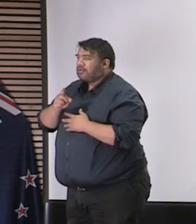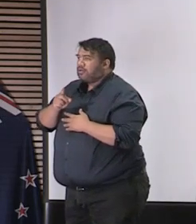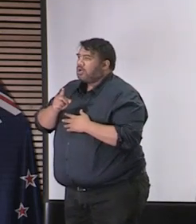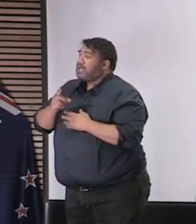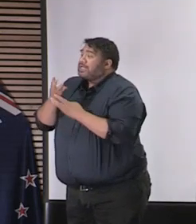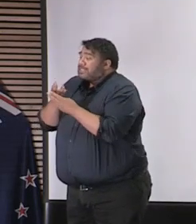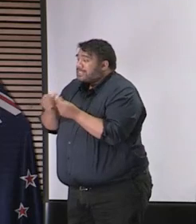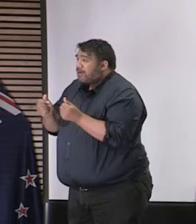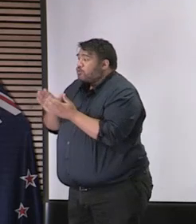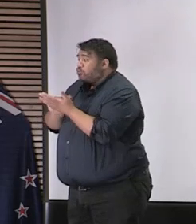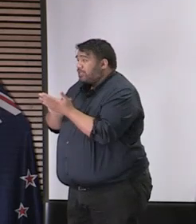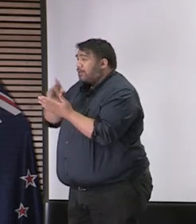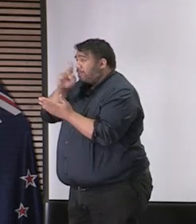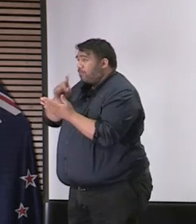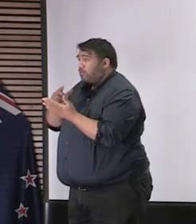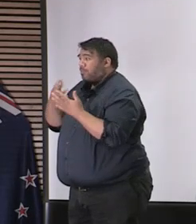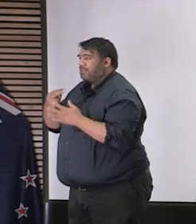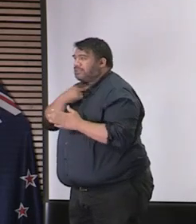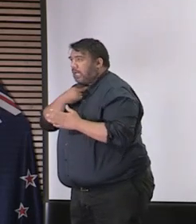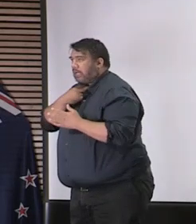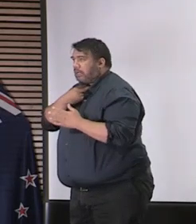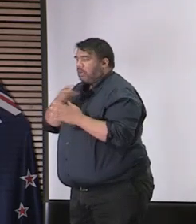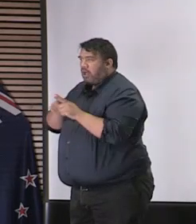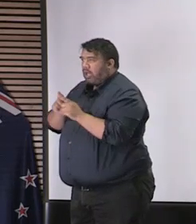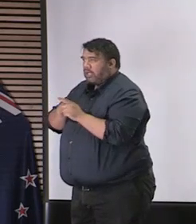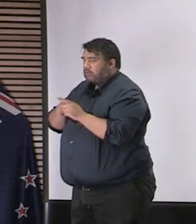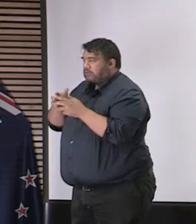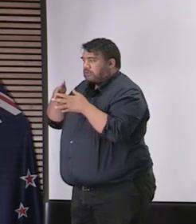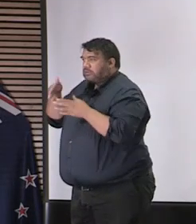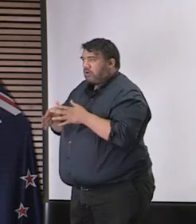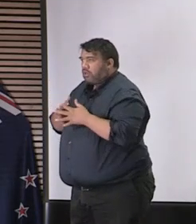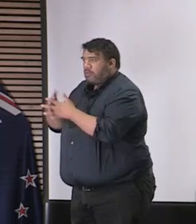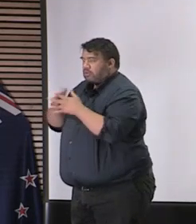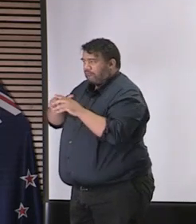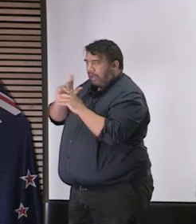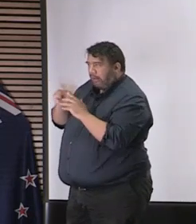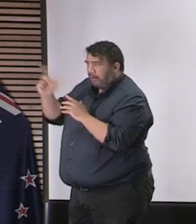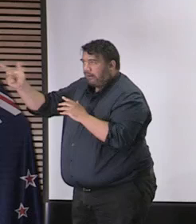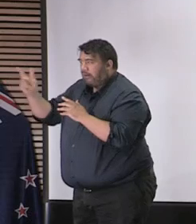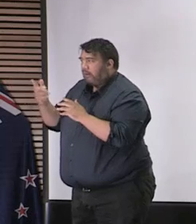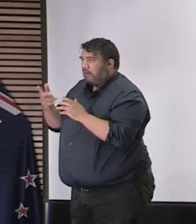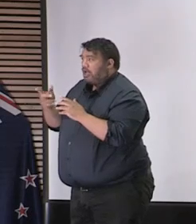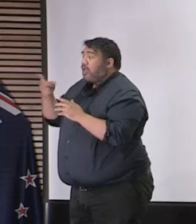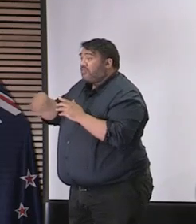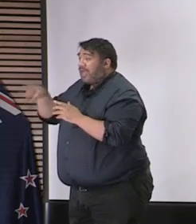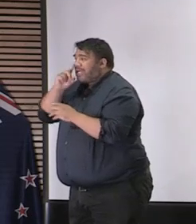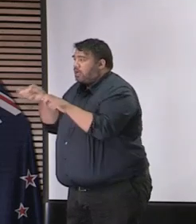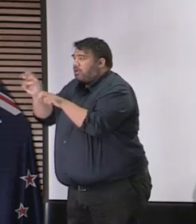understand that they are looking at securing passage for some New Zealanders who